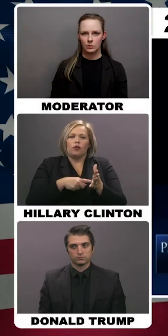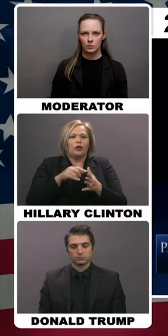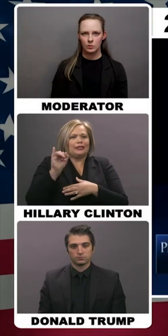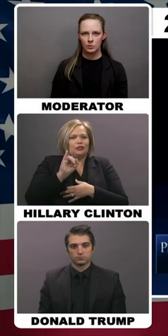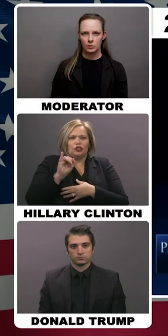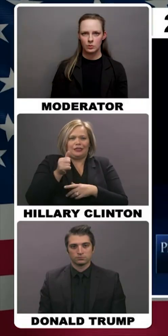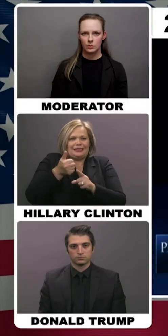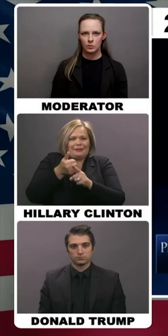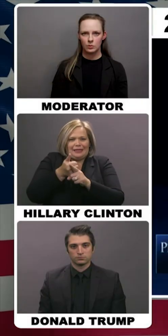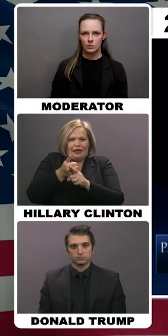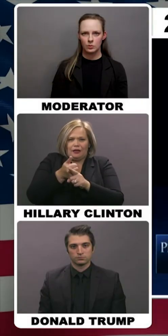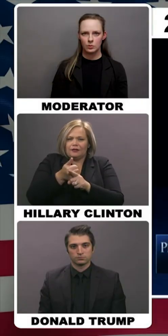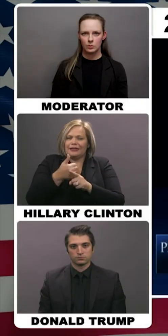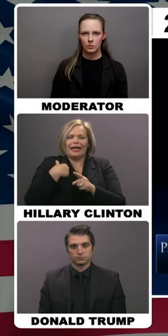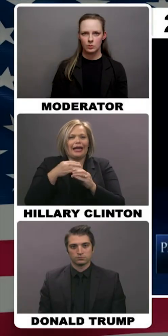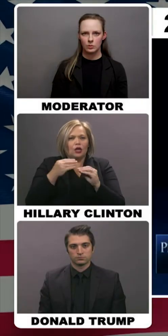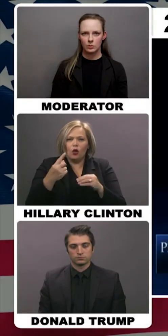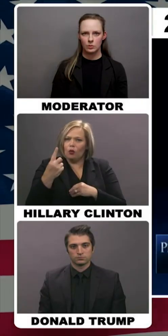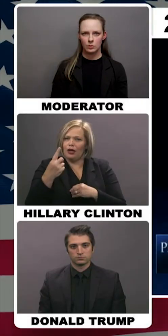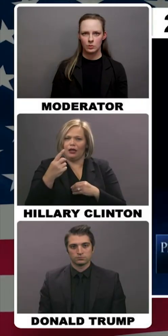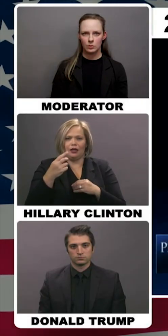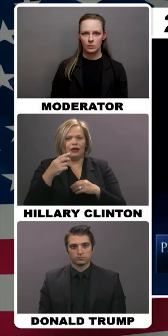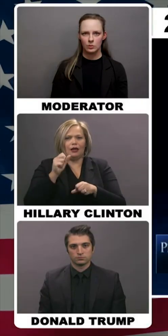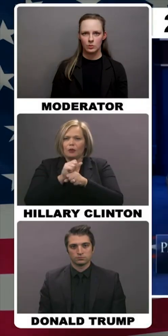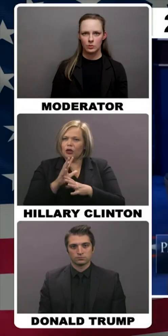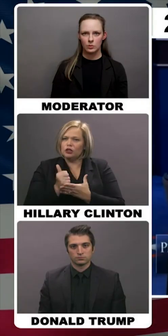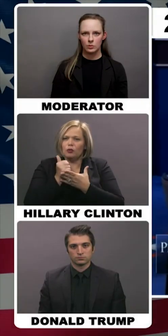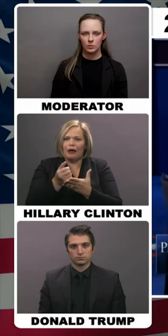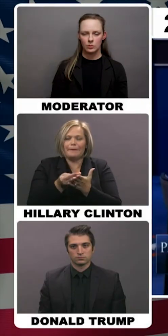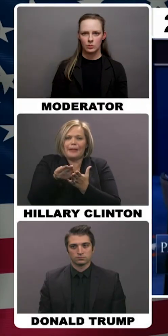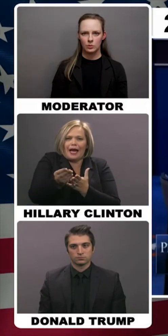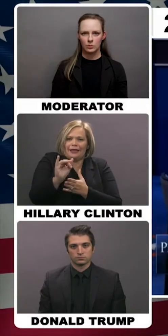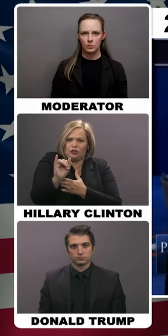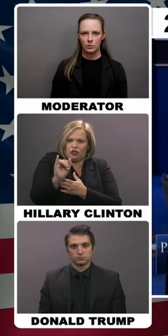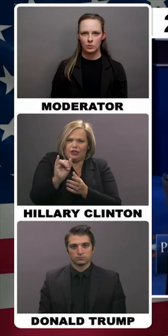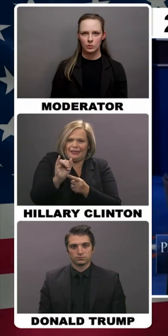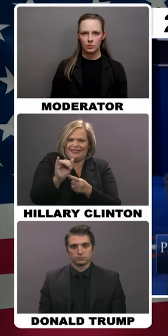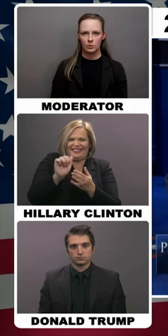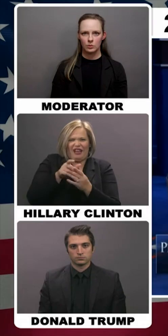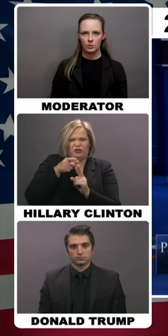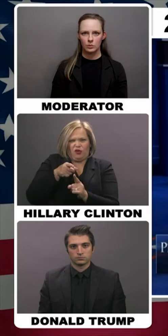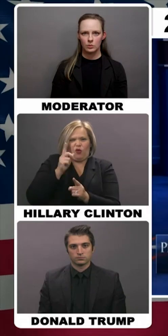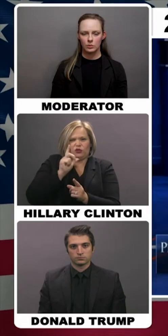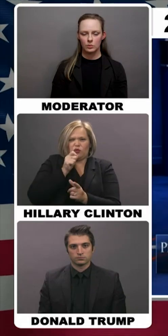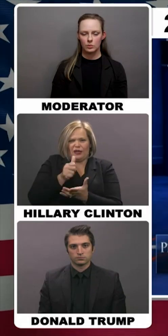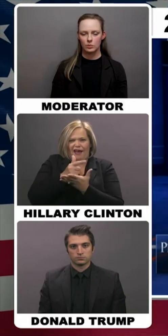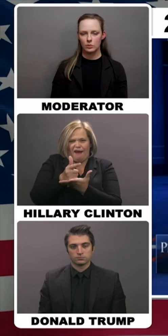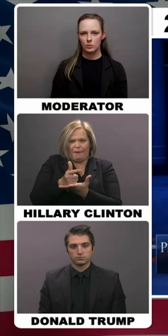and didn't have anybody, an employer or anybody else to help them. That was the, the slot that the Obamacare,